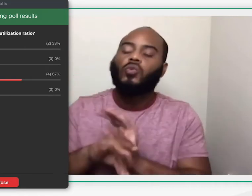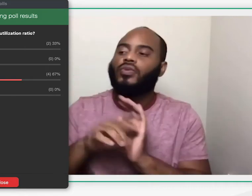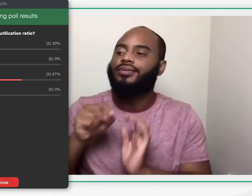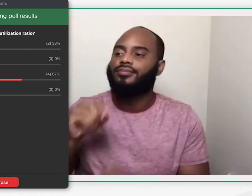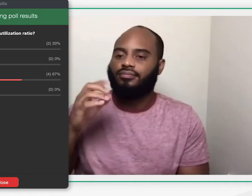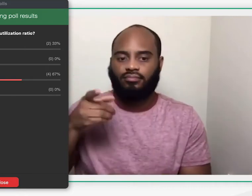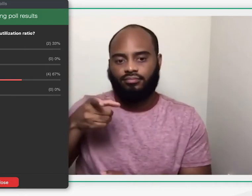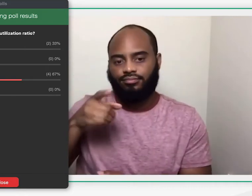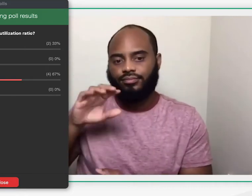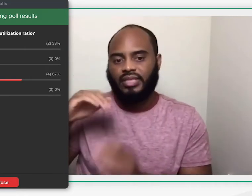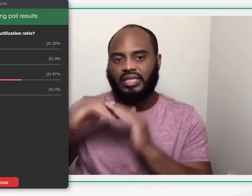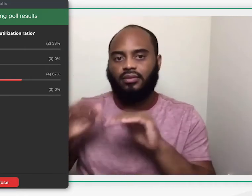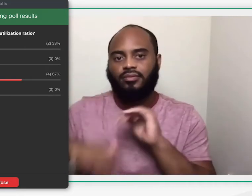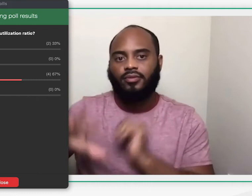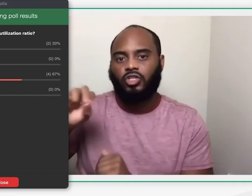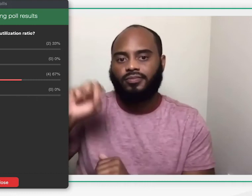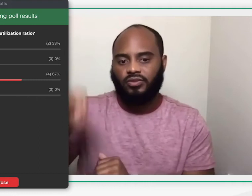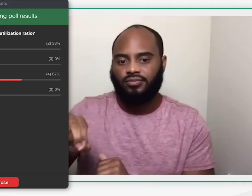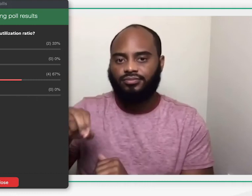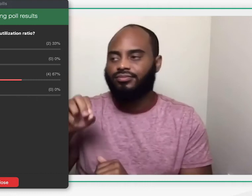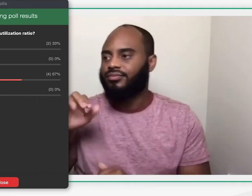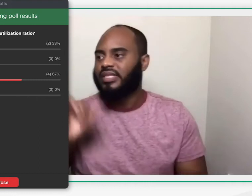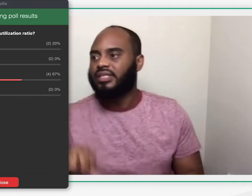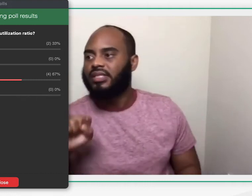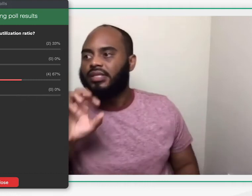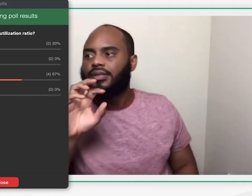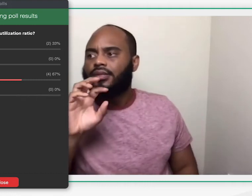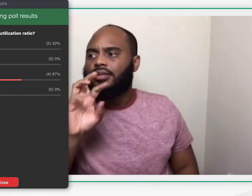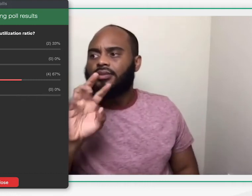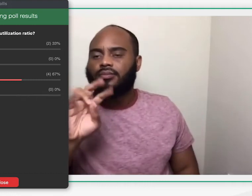And then, we had 67% of the folks choose less than 30%.